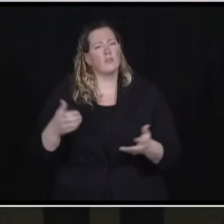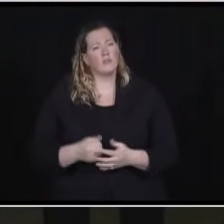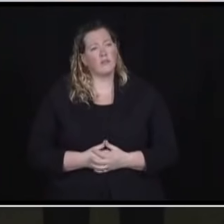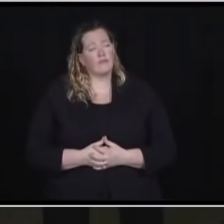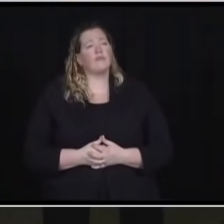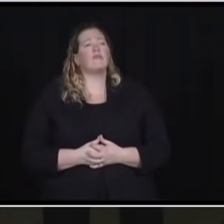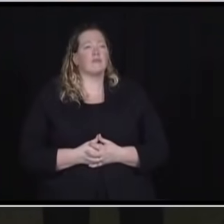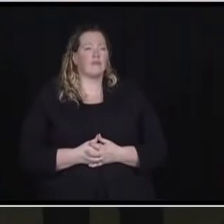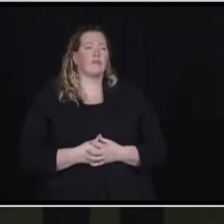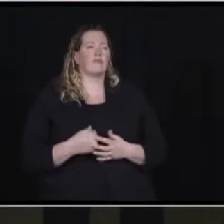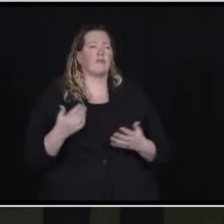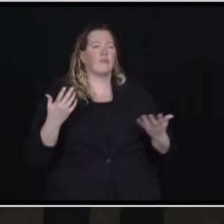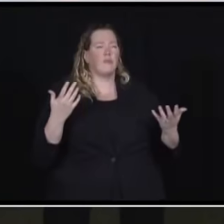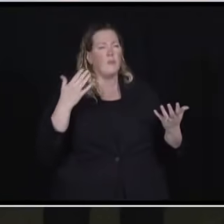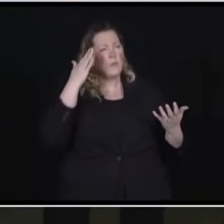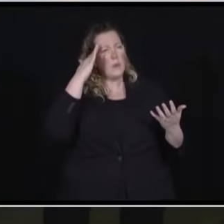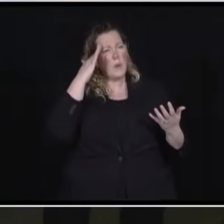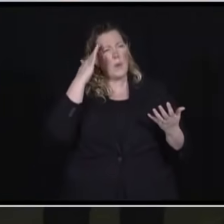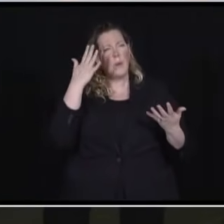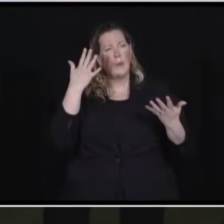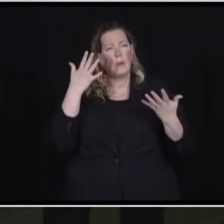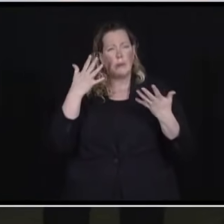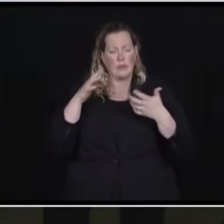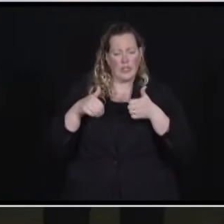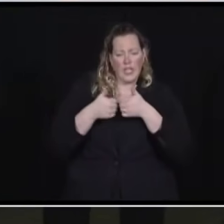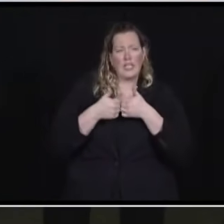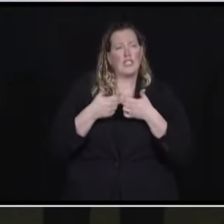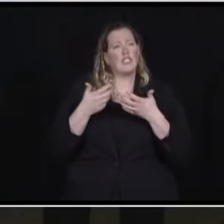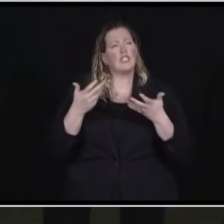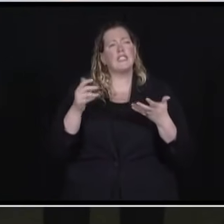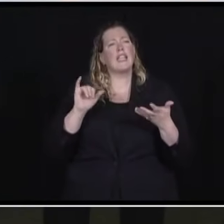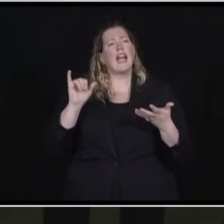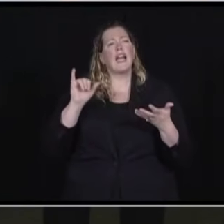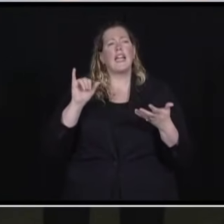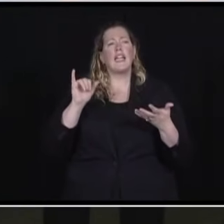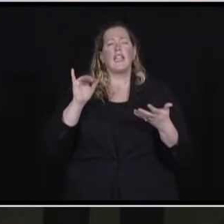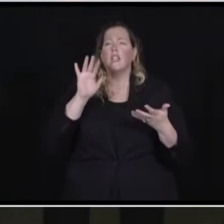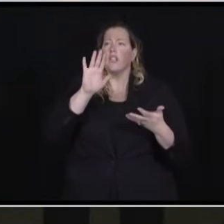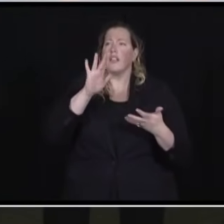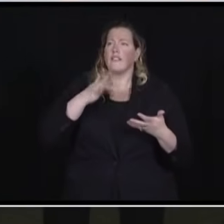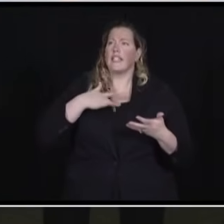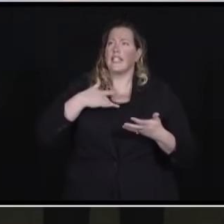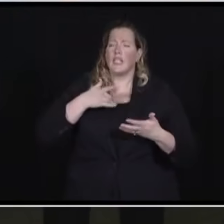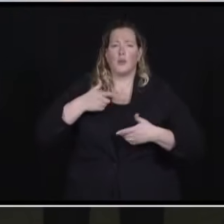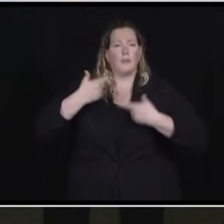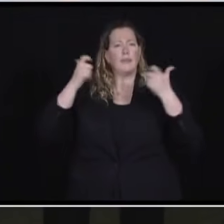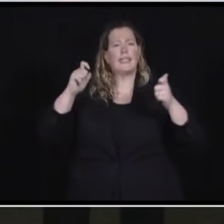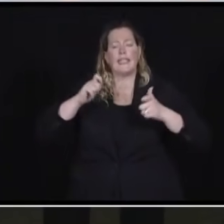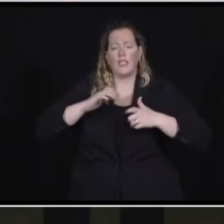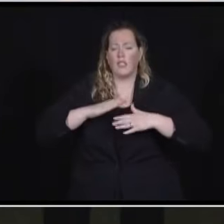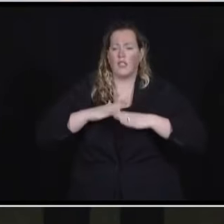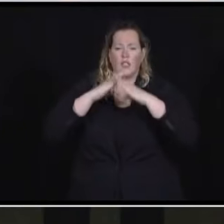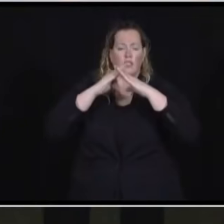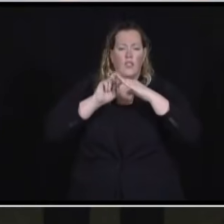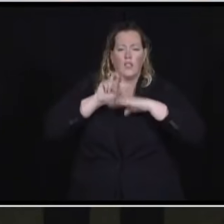I think those priorities are right and logical anything most people would support them. Thank you. Follow-up? General, another one for you, take us to what